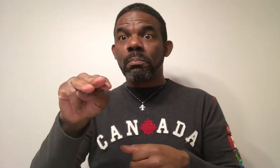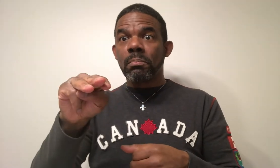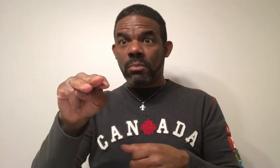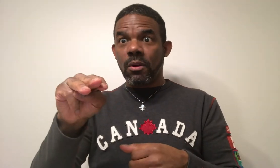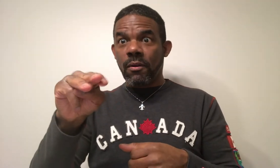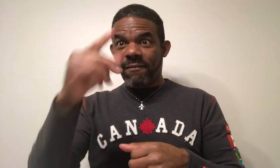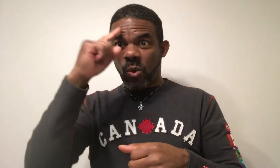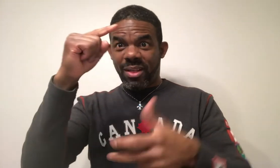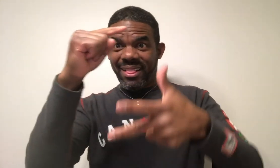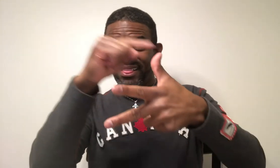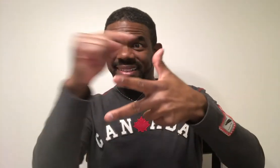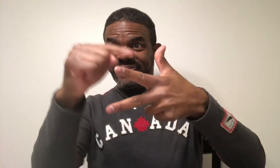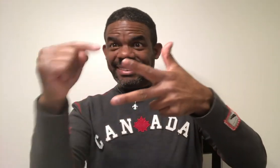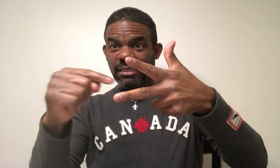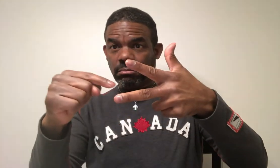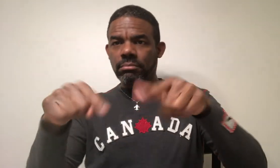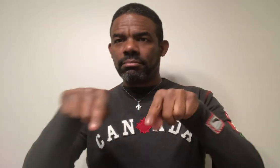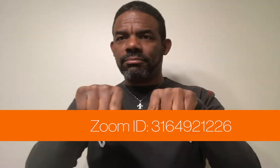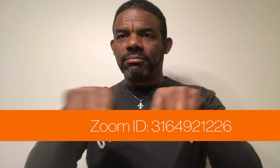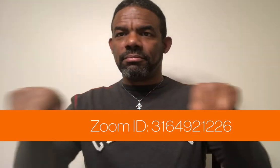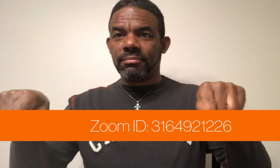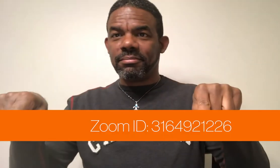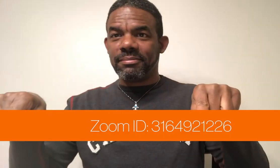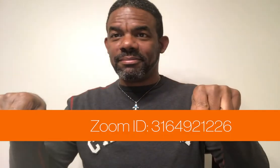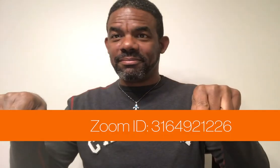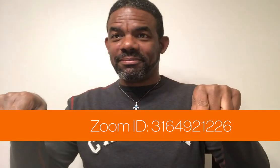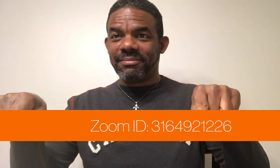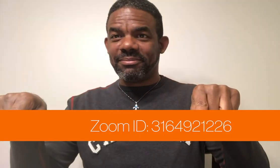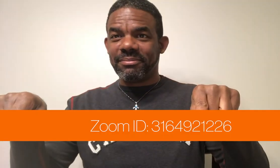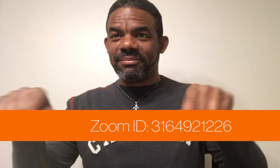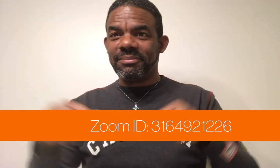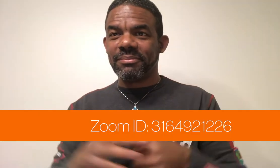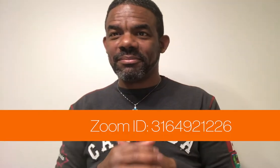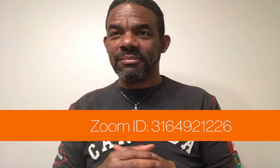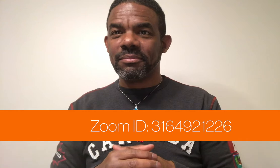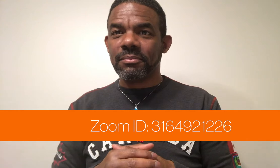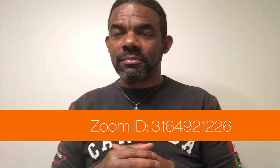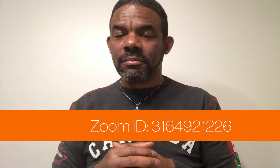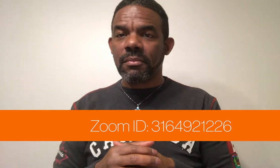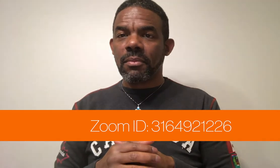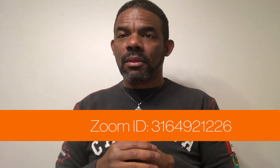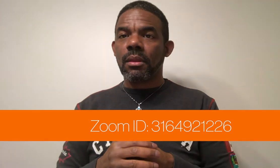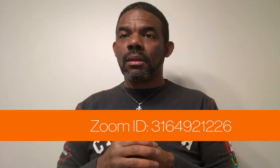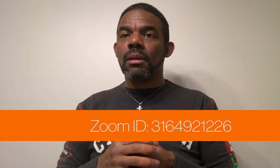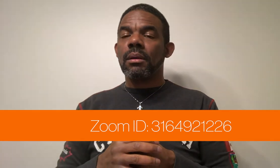The zoom link for the three dates is: